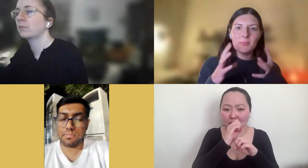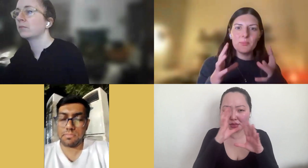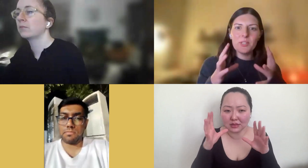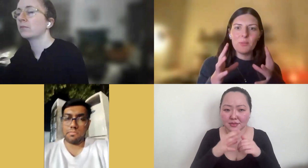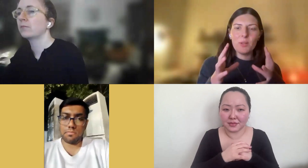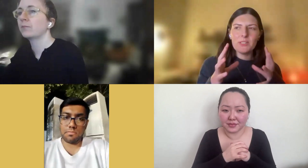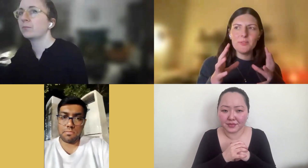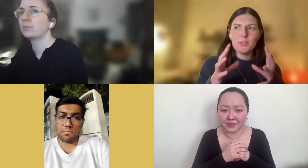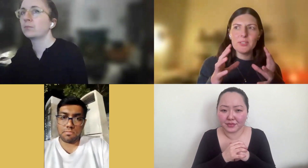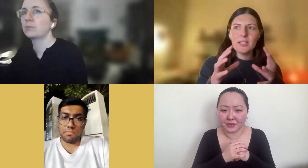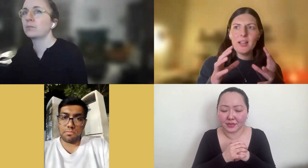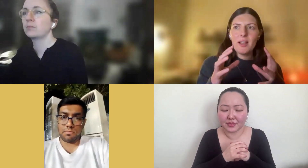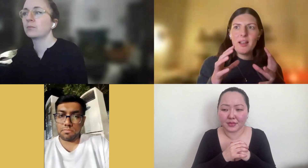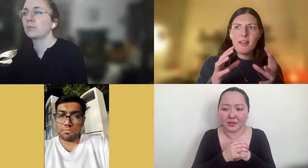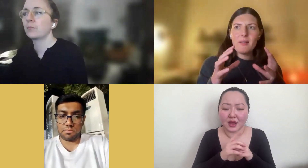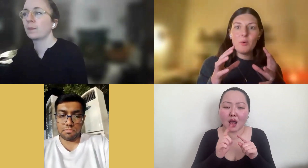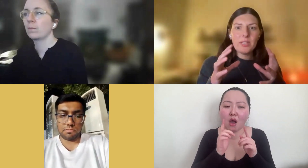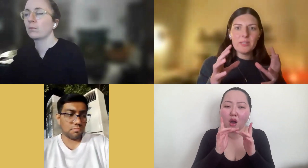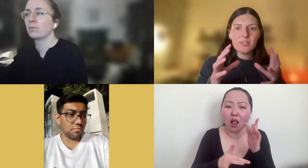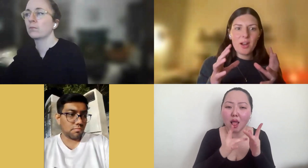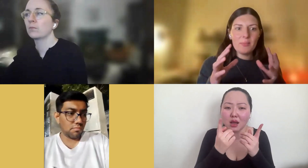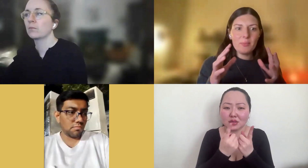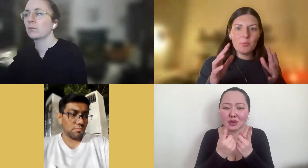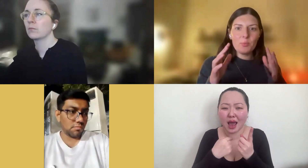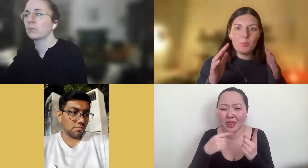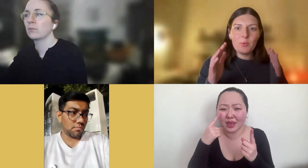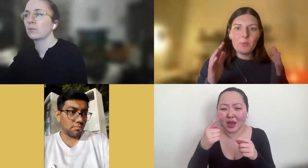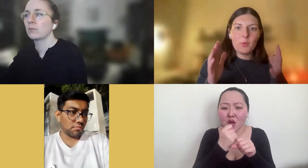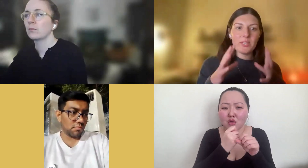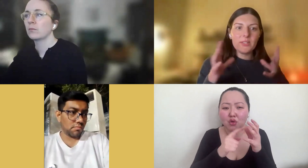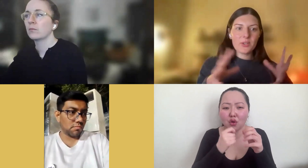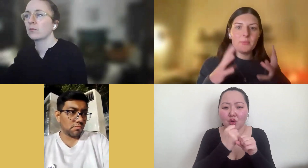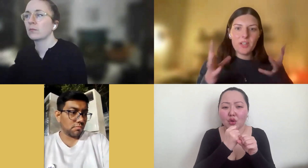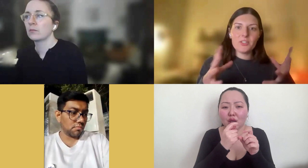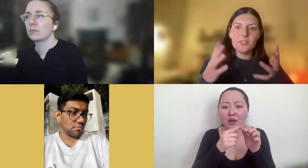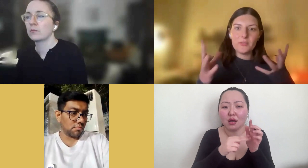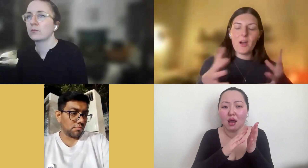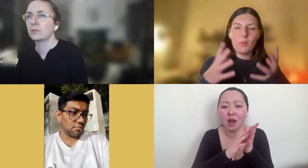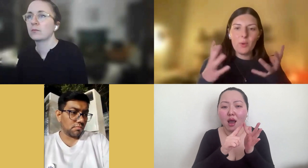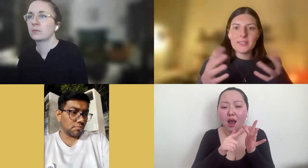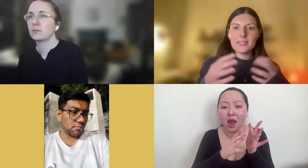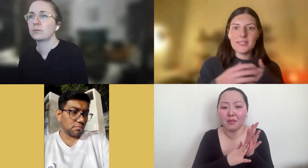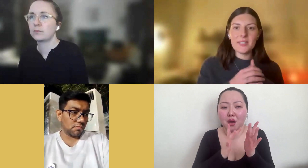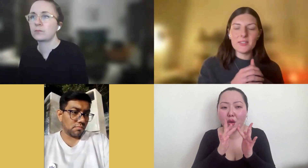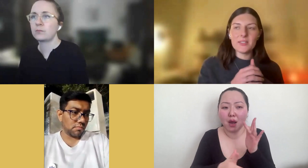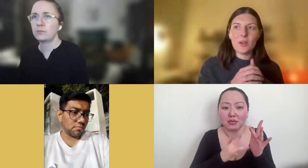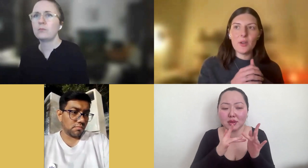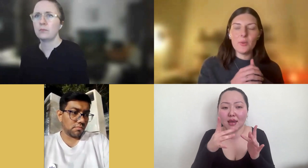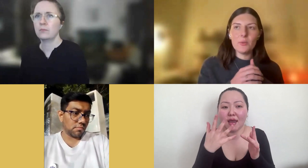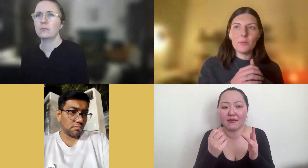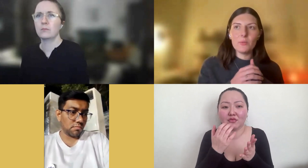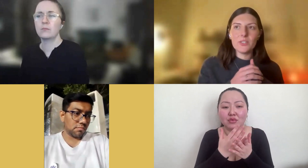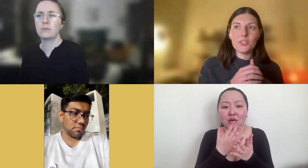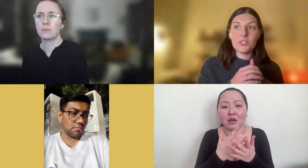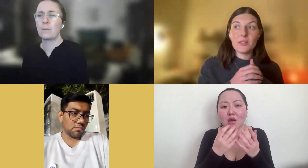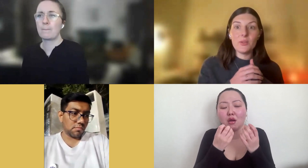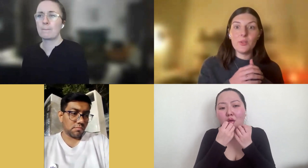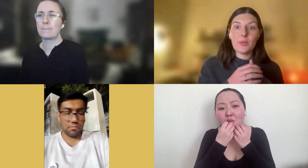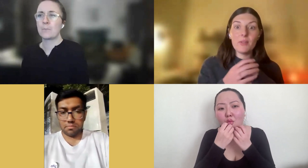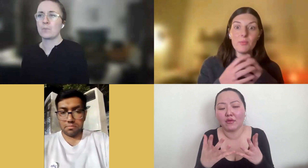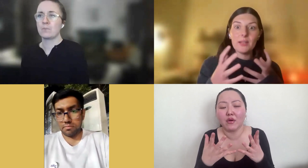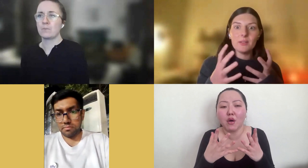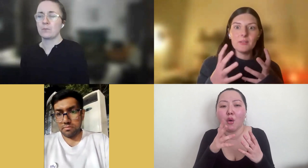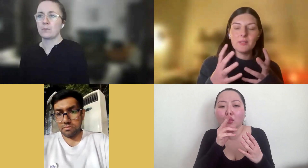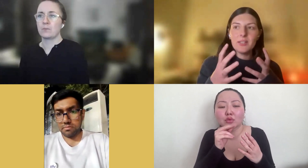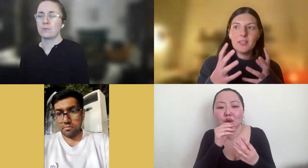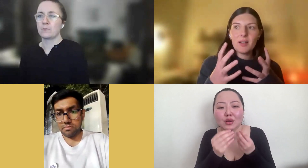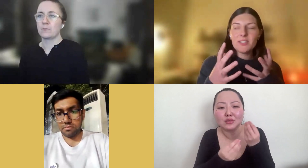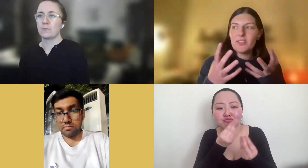they have some really wonderful audio described versions of artworks. You get a real,